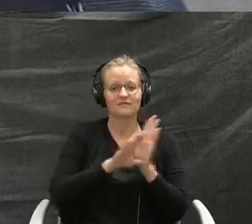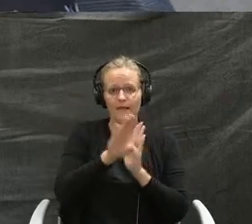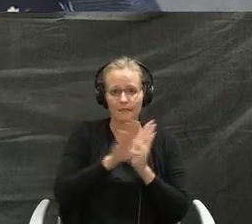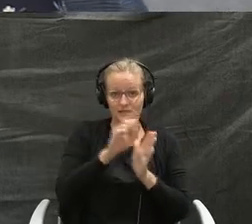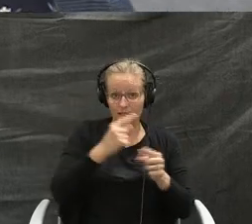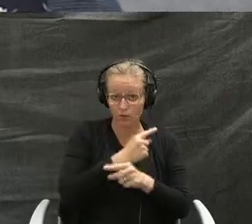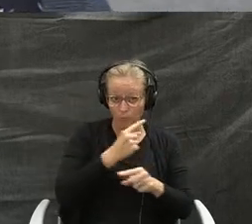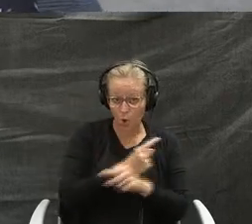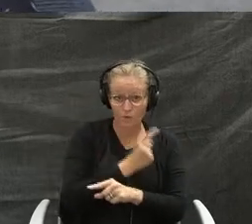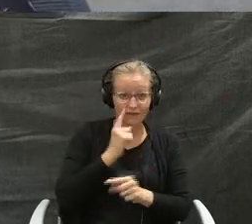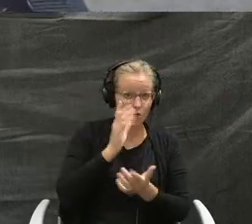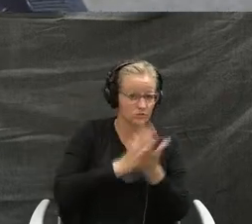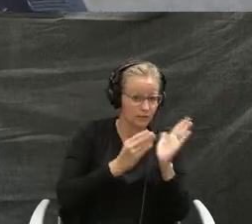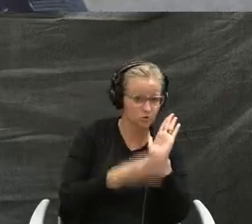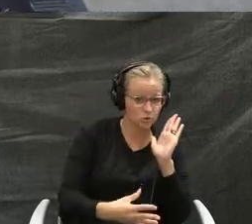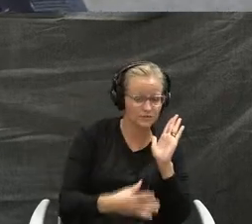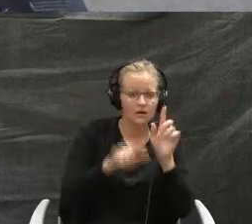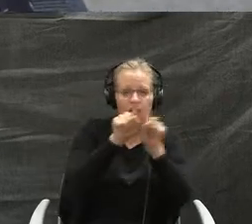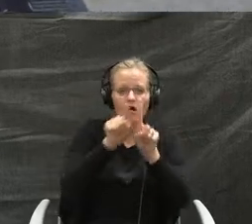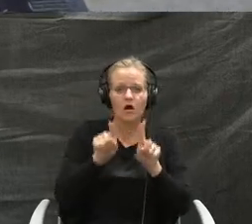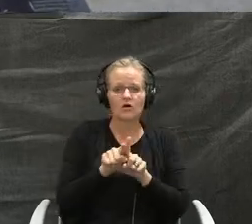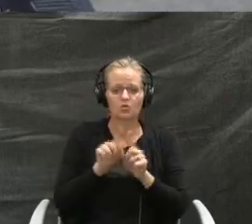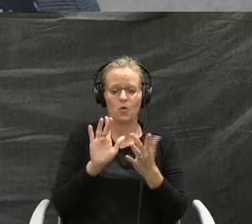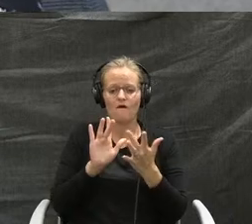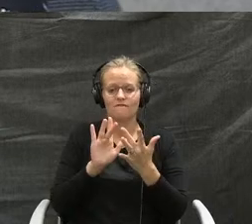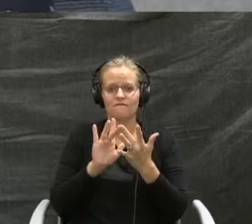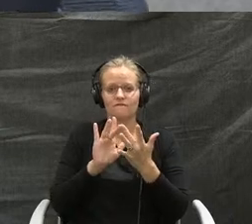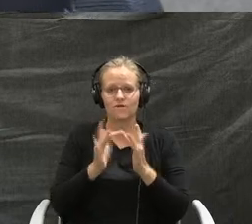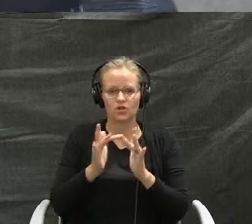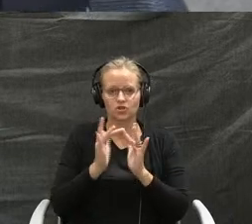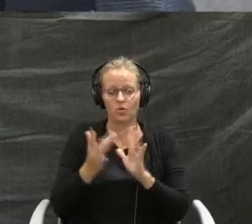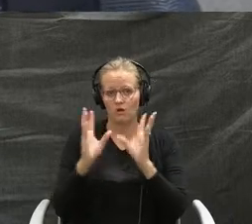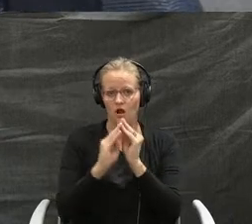component of distance or remote learning. Should you declare a